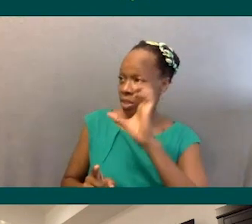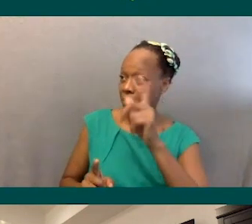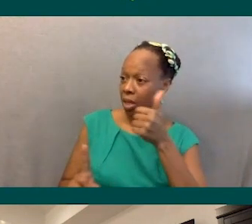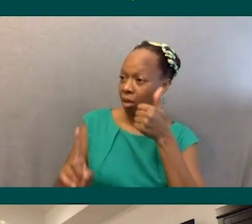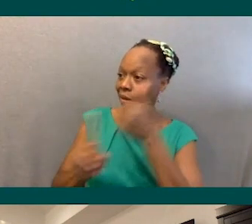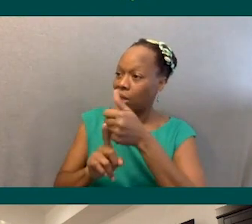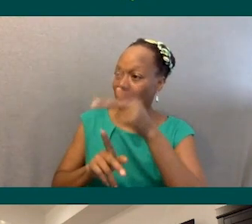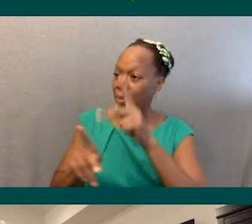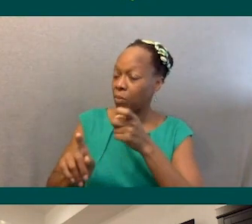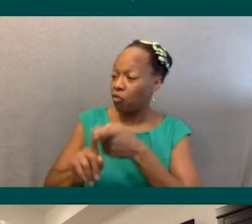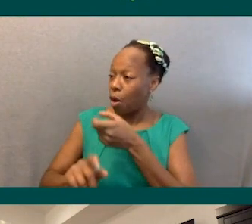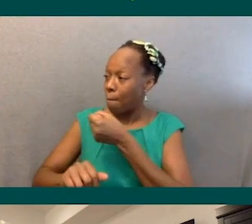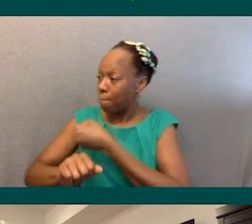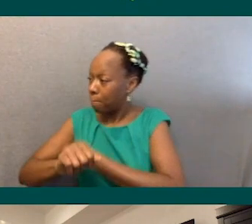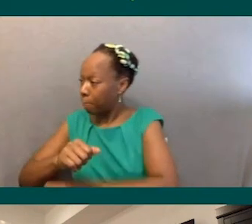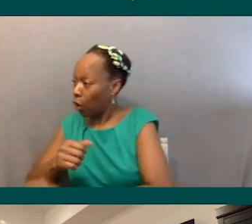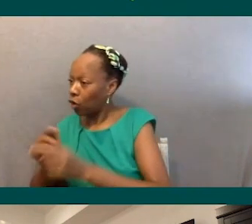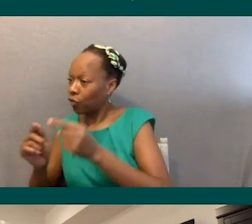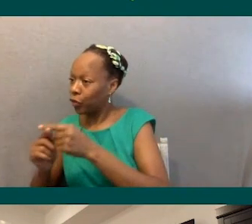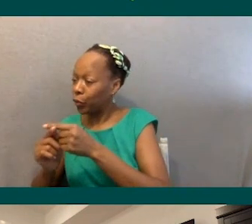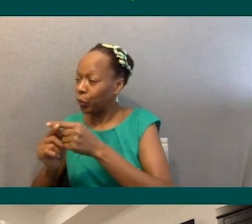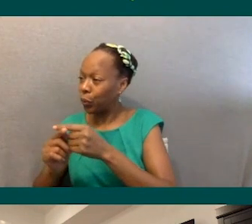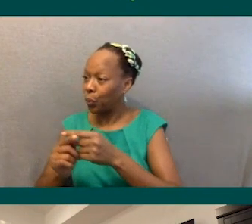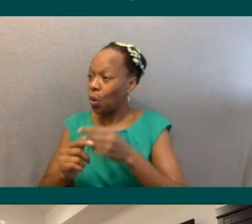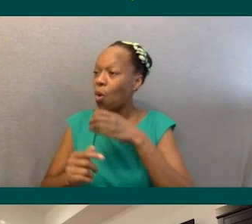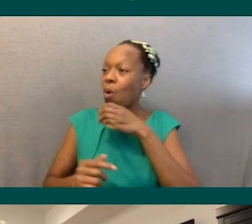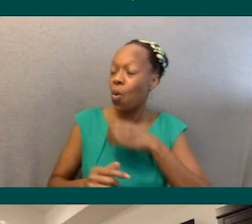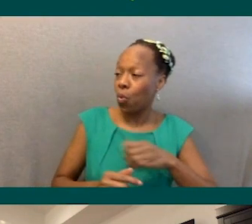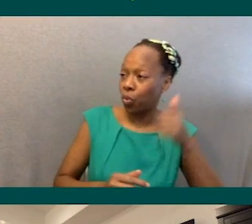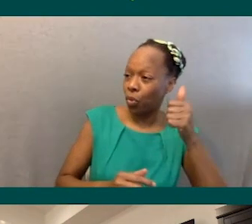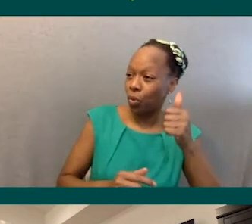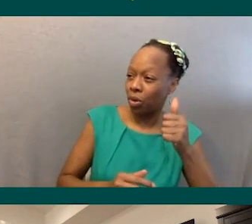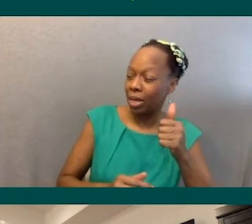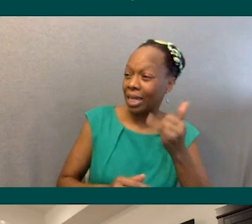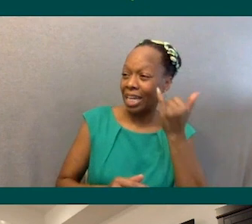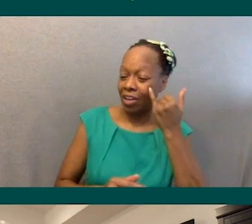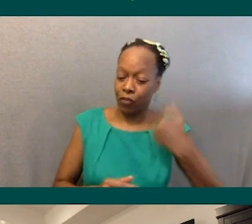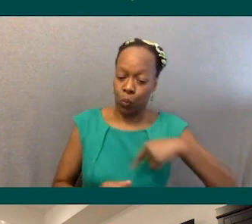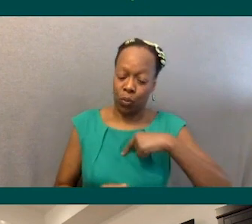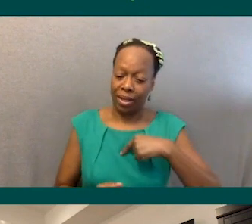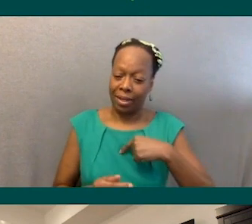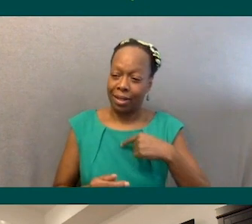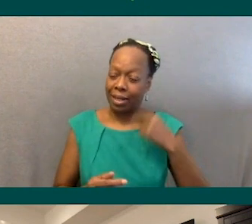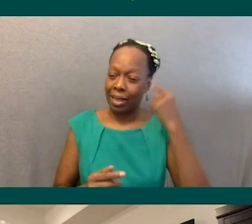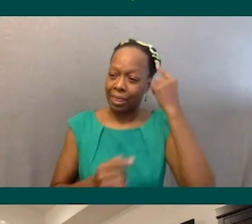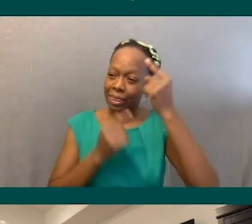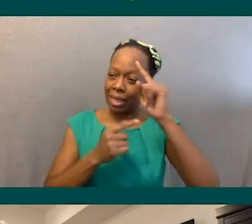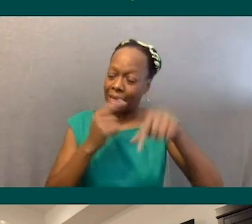and when we're thinking about spasticity and when to identify spasticity and Dr. Hyman,